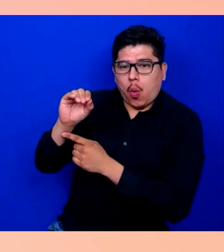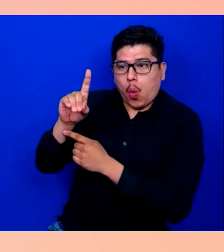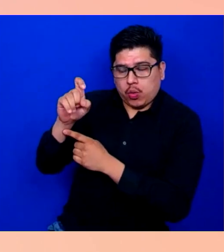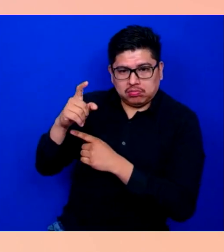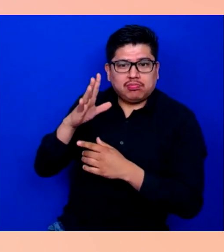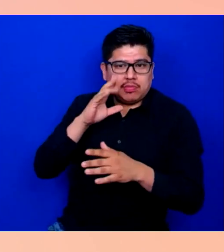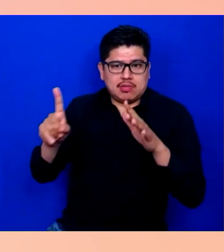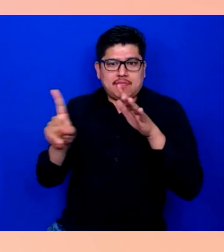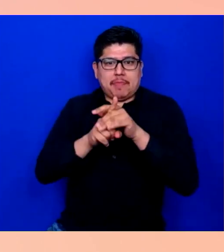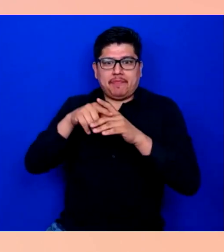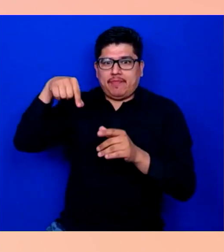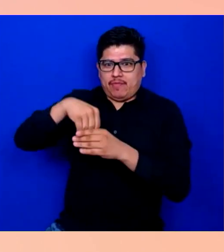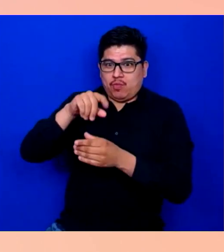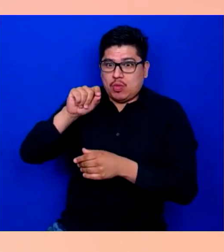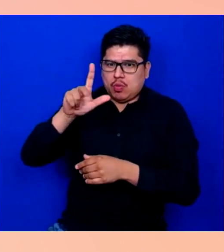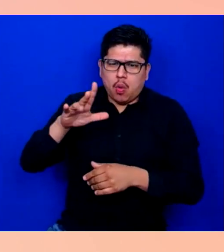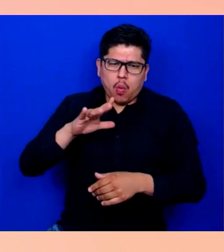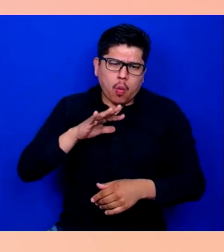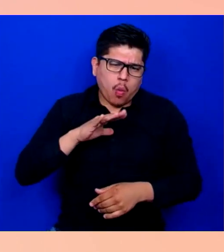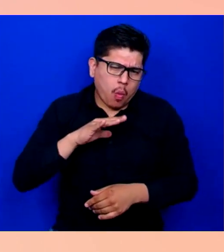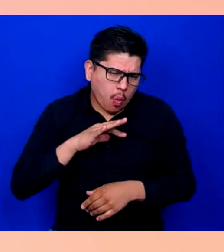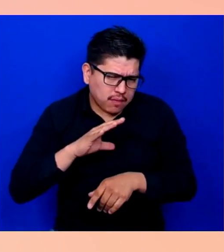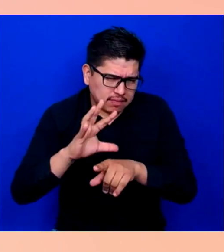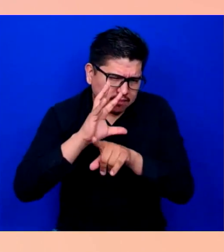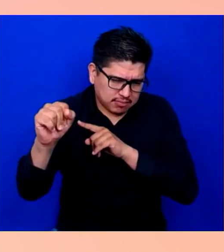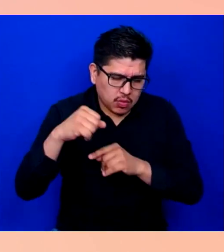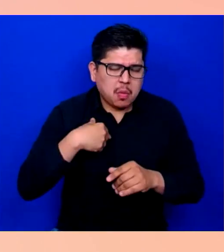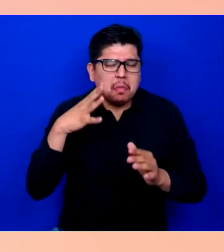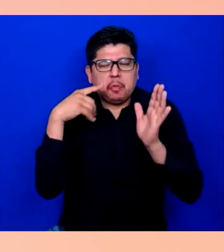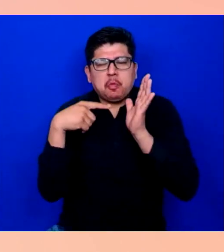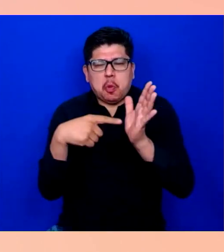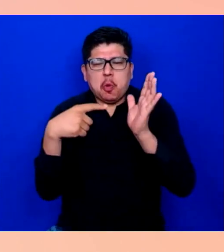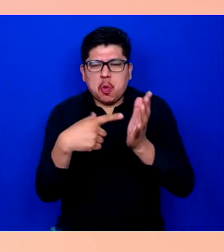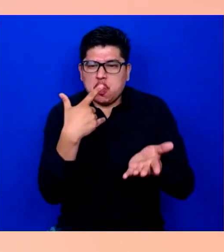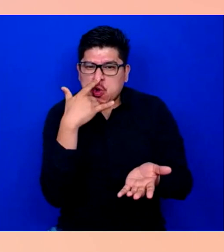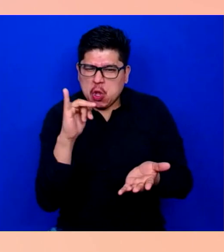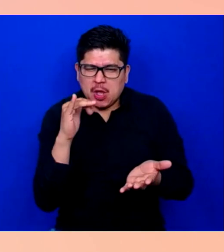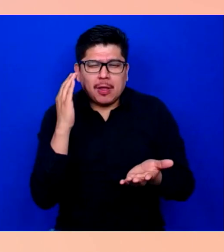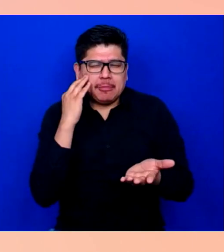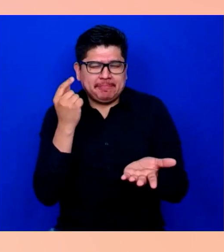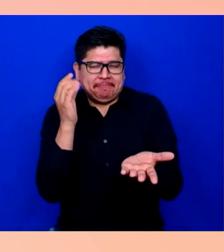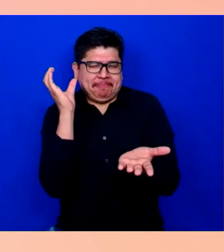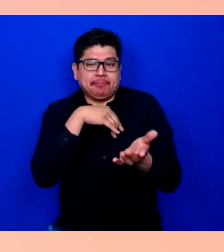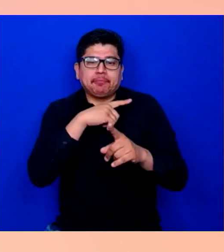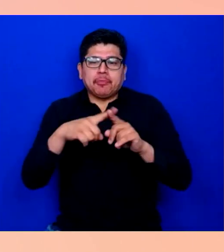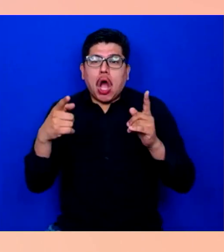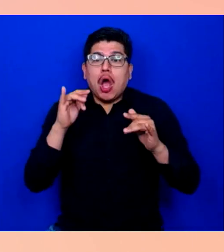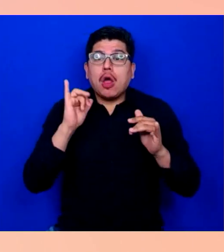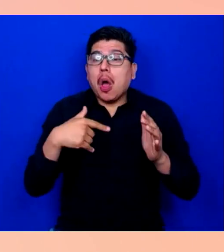I want you to get a little bit weird. I want you to put your arms at your side and really think about how long it would take you to do